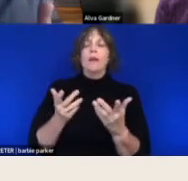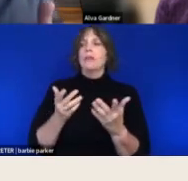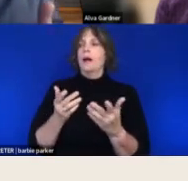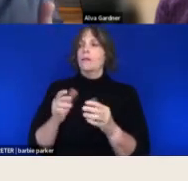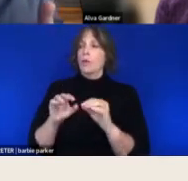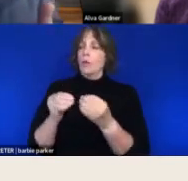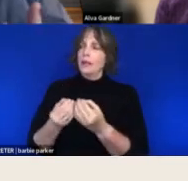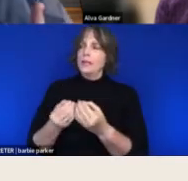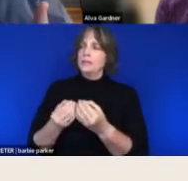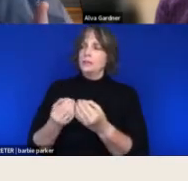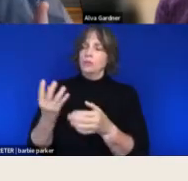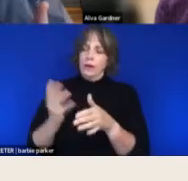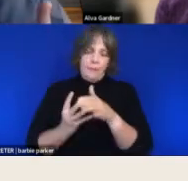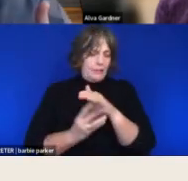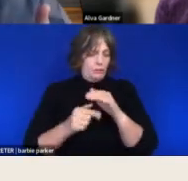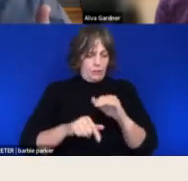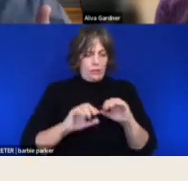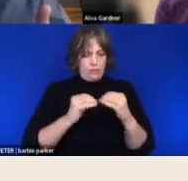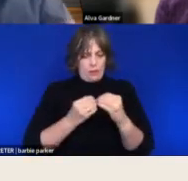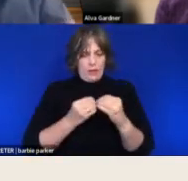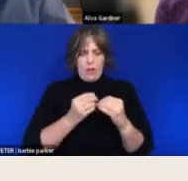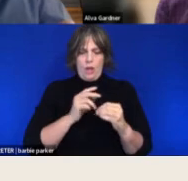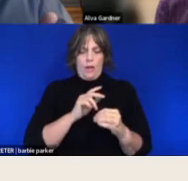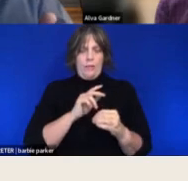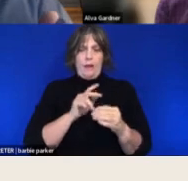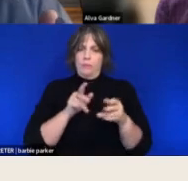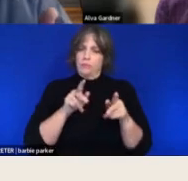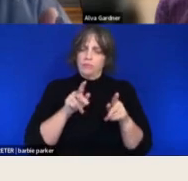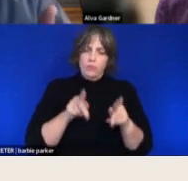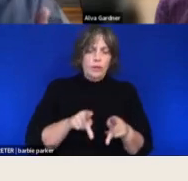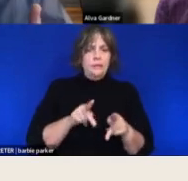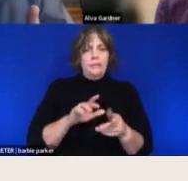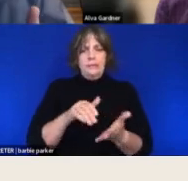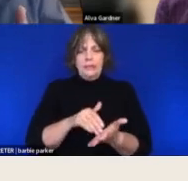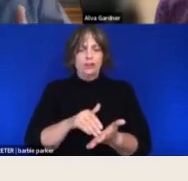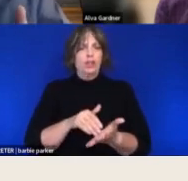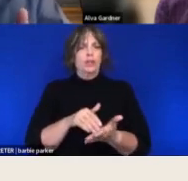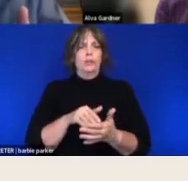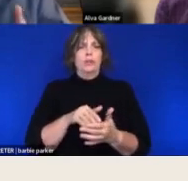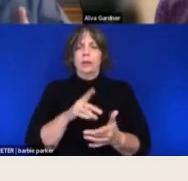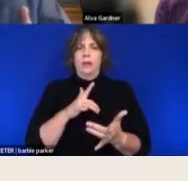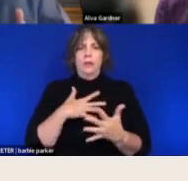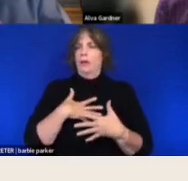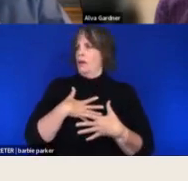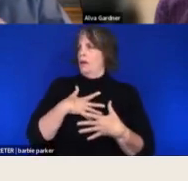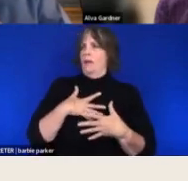that we created, and they were fearful about that, you know, I'm going to lose my job. What's going to happen? We're not going to do things the same. And one